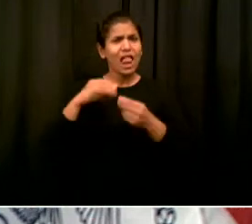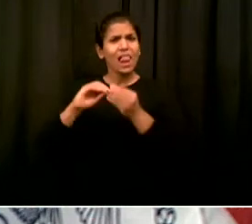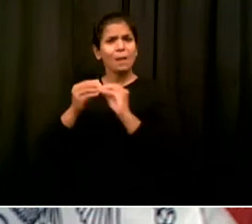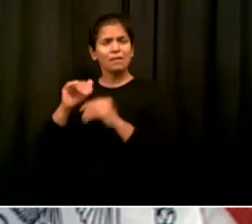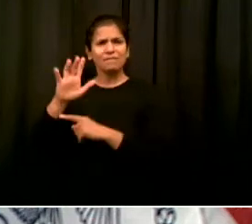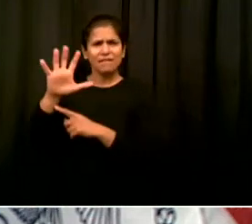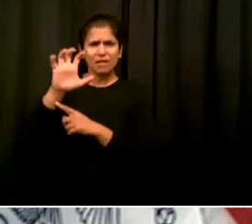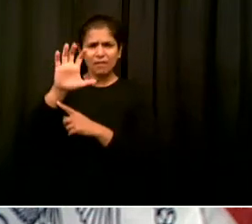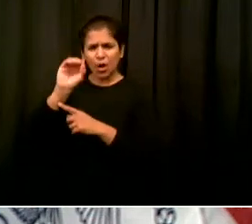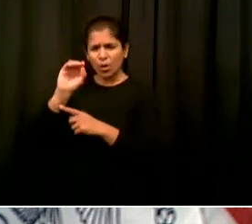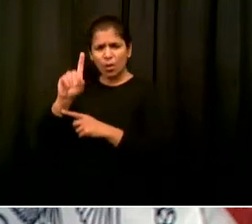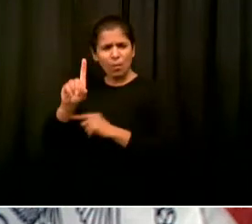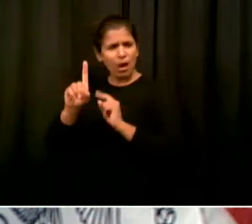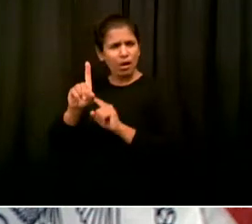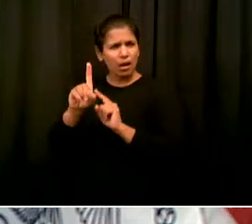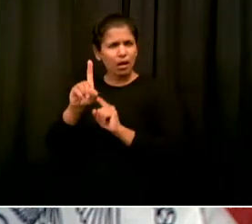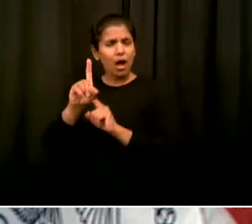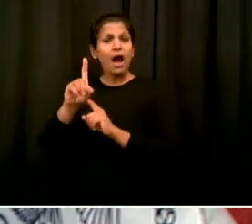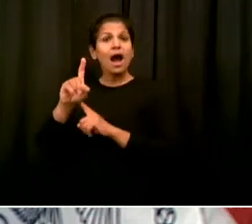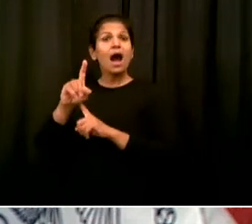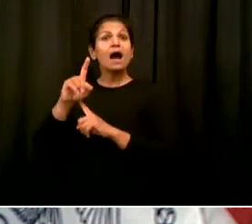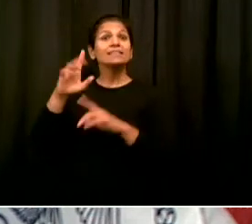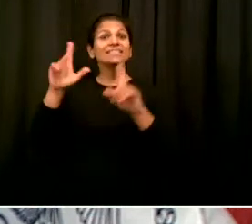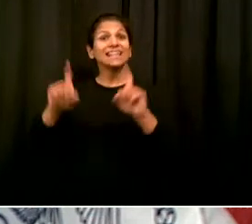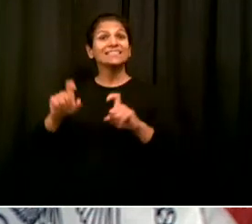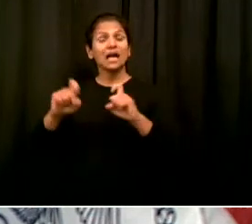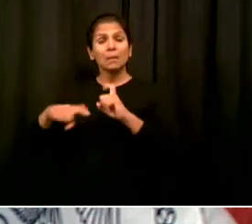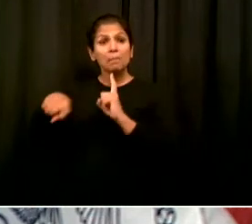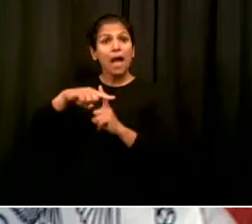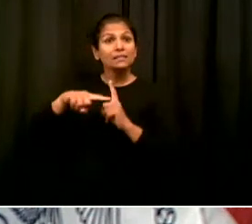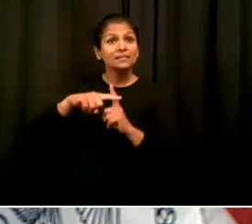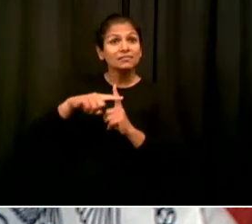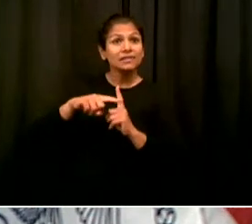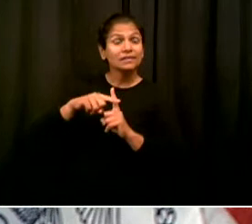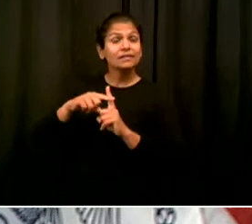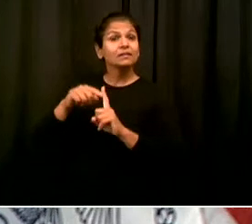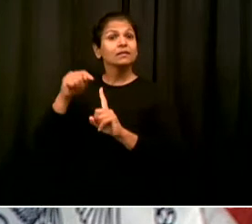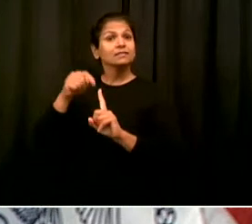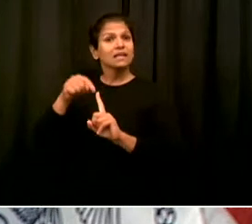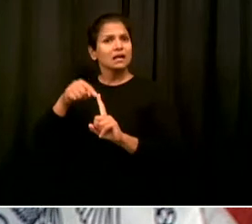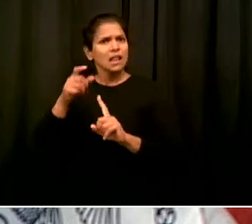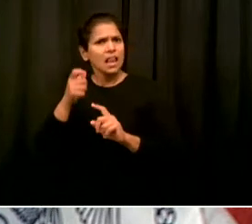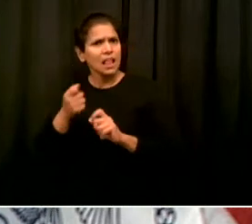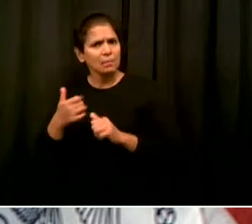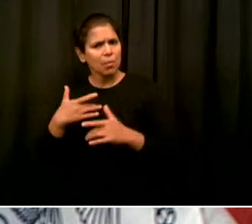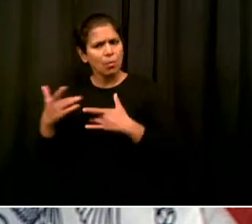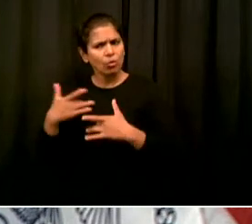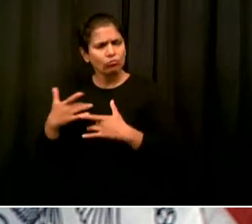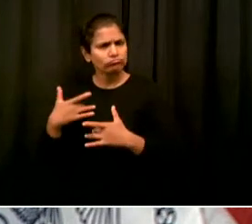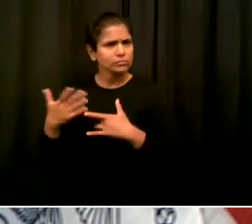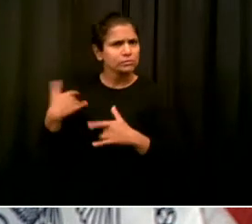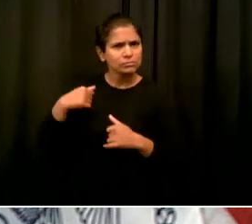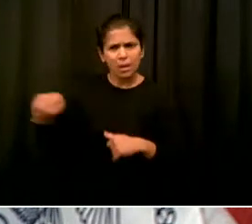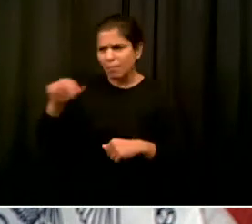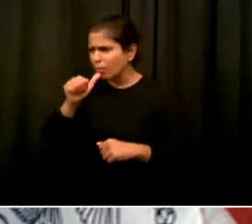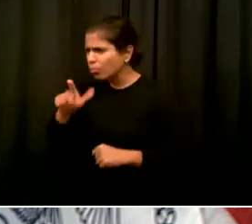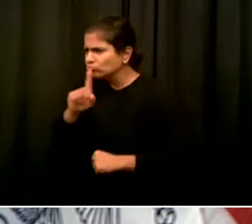THE NEW REPORTED CASES, SEVEN DAY AVERAGE, 550 TO YESTERDAY, I THINK IT WAS 501 AND THE PERCENTAGE